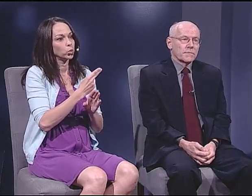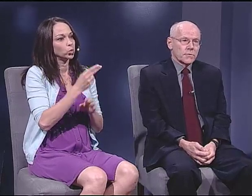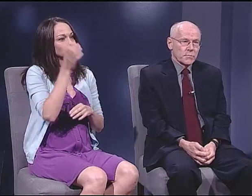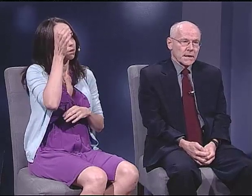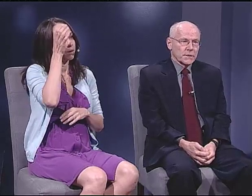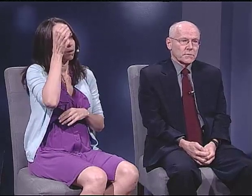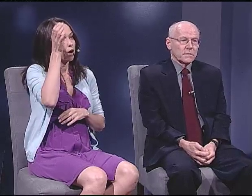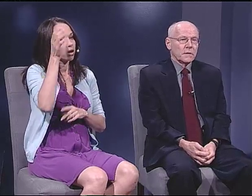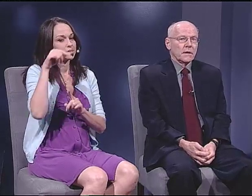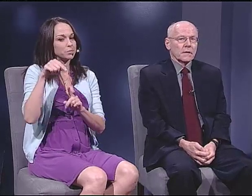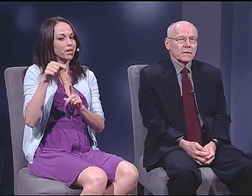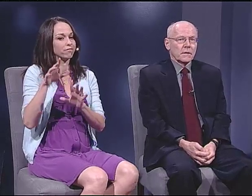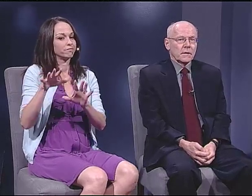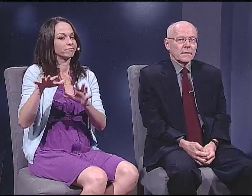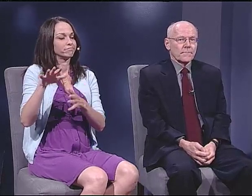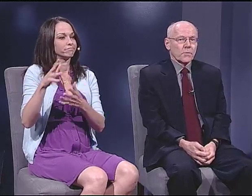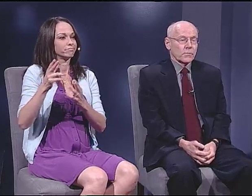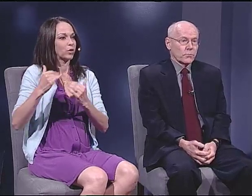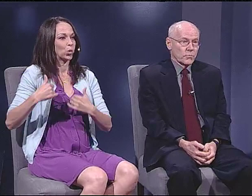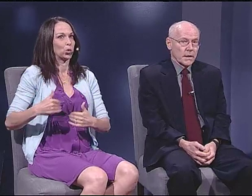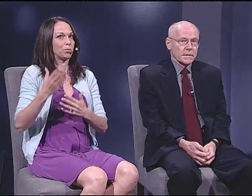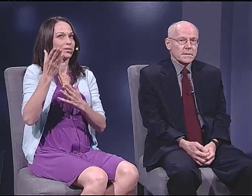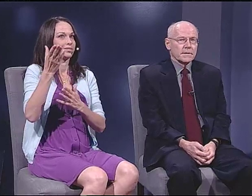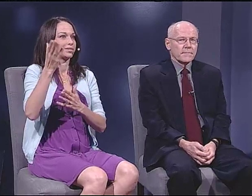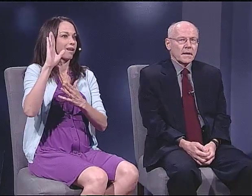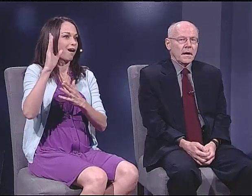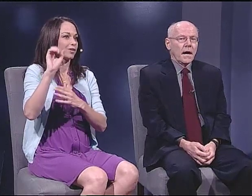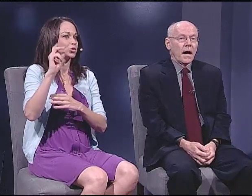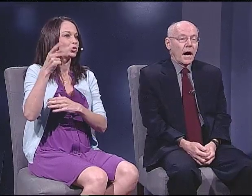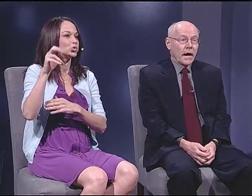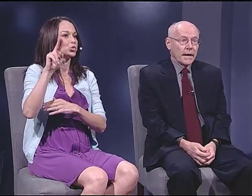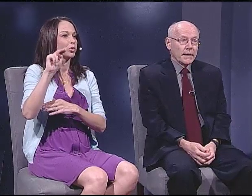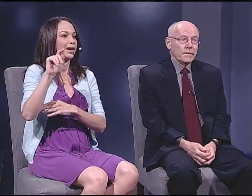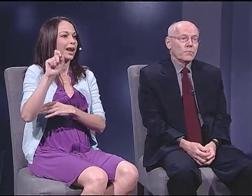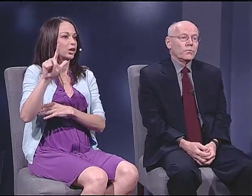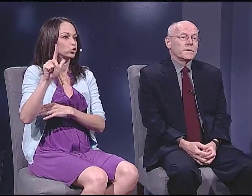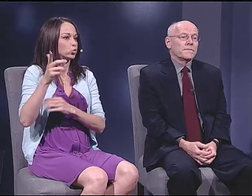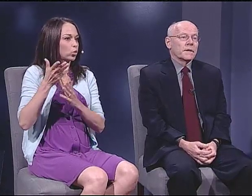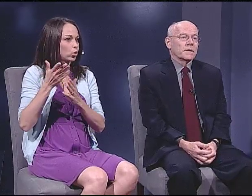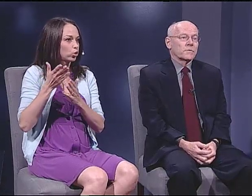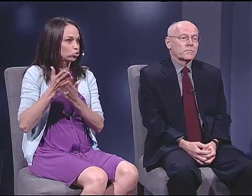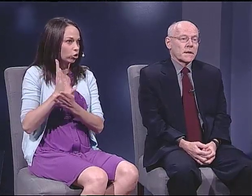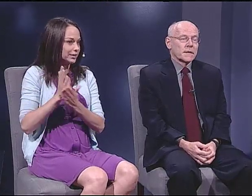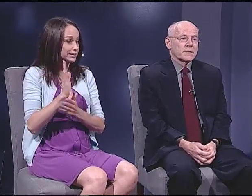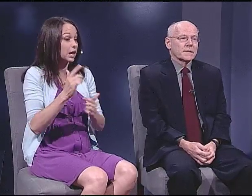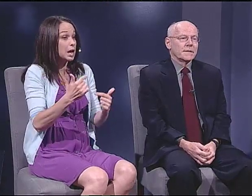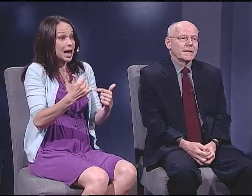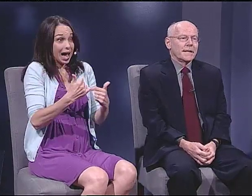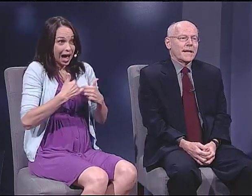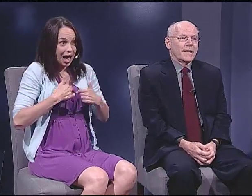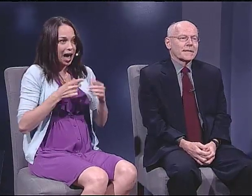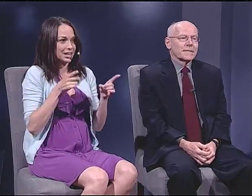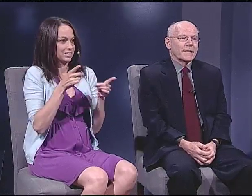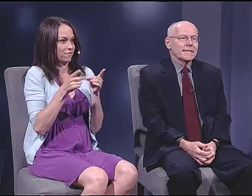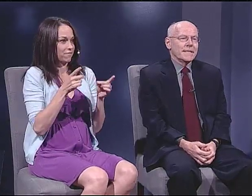of supernatural law or rights. I would define a right as an idea.